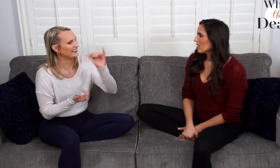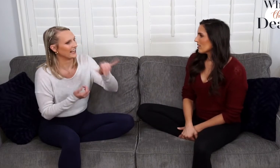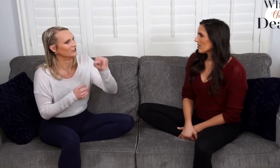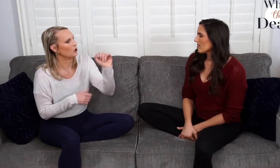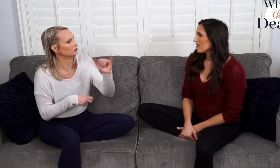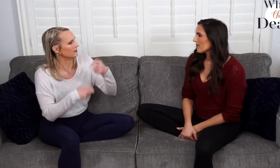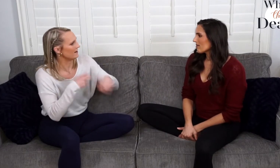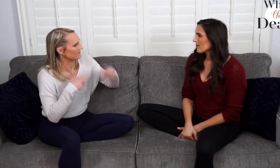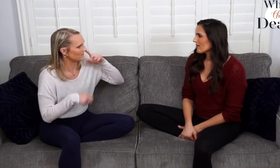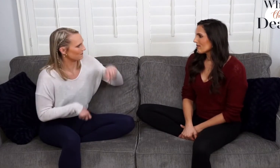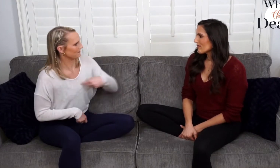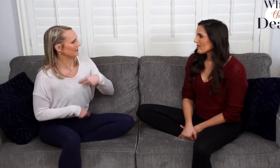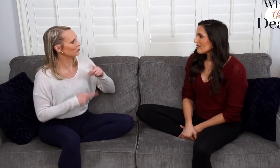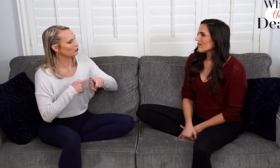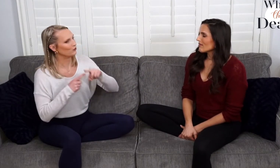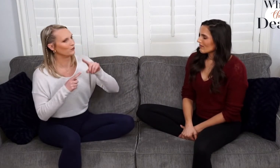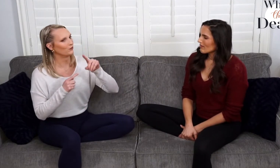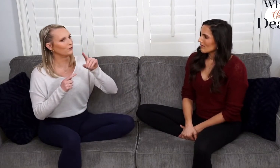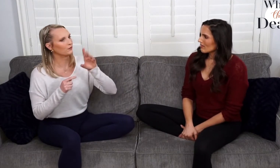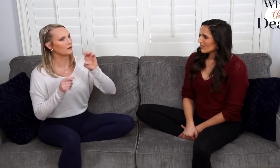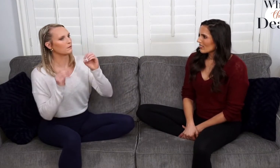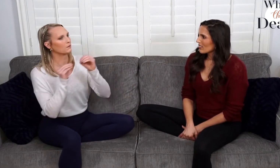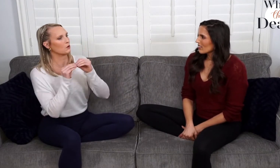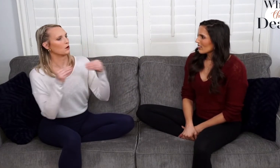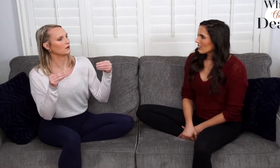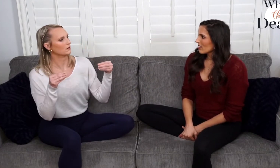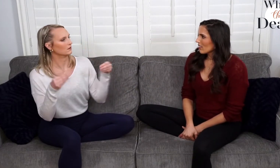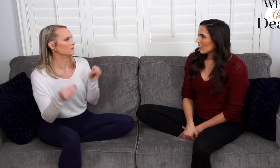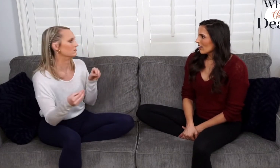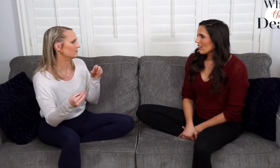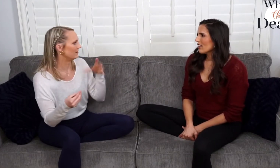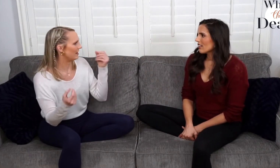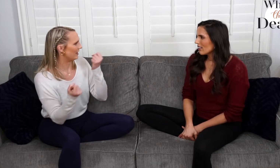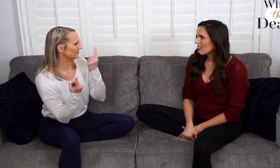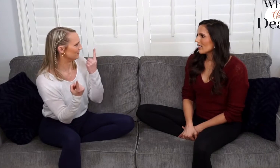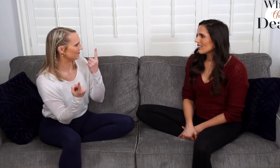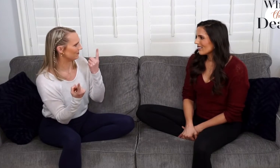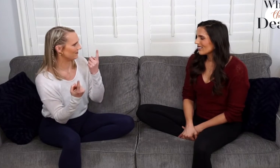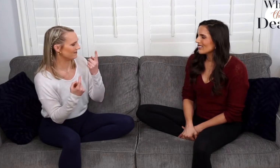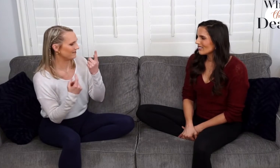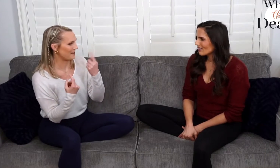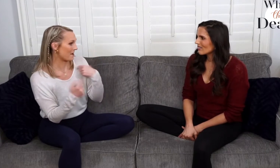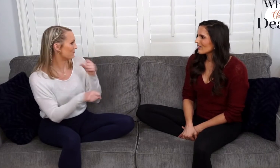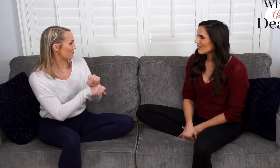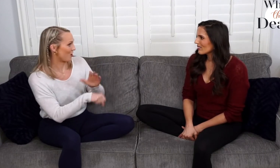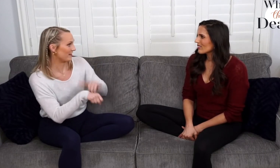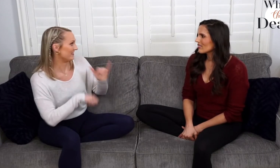And that's also tough for me to be more lenient and understanding and I'm working